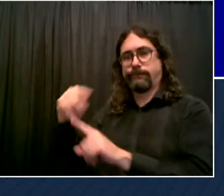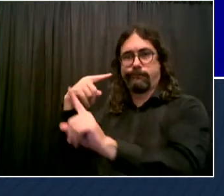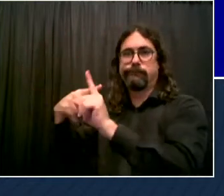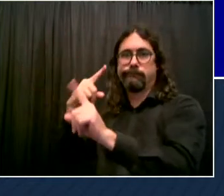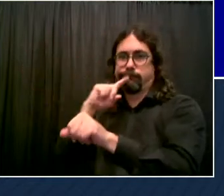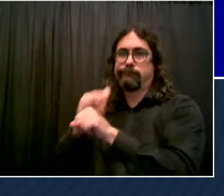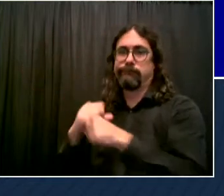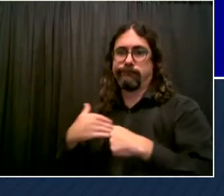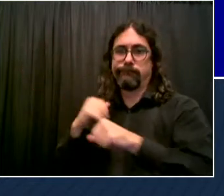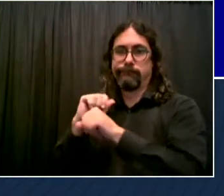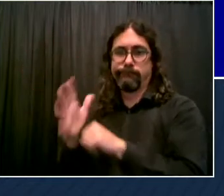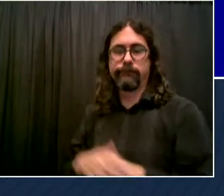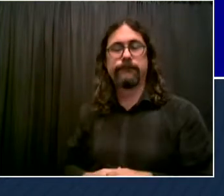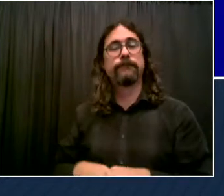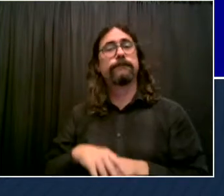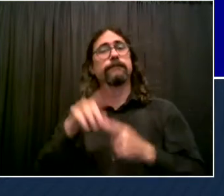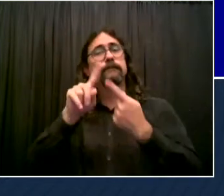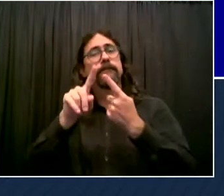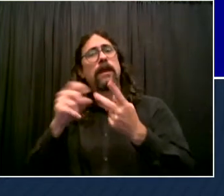COVID-19. 98 PATIENTS. 32.38% CONFIRMED